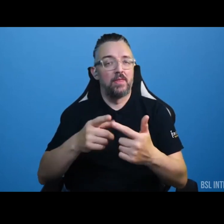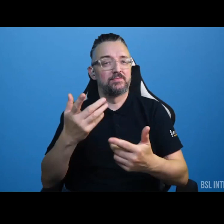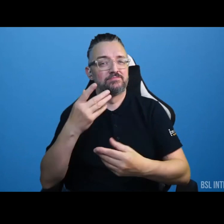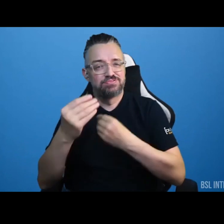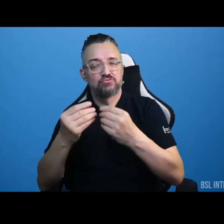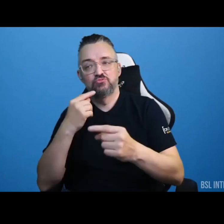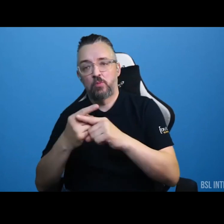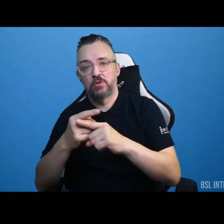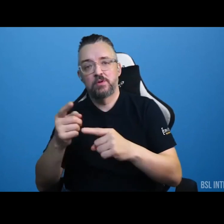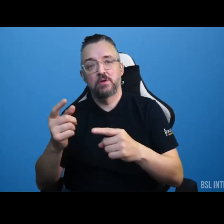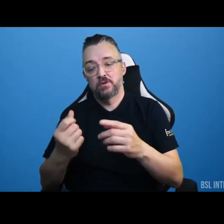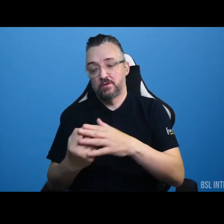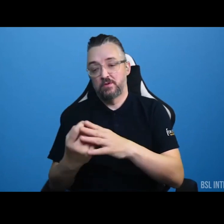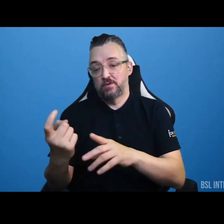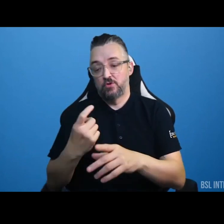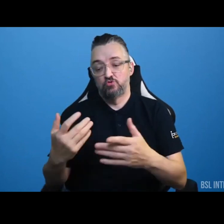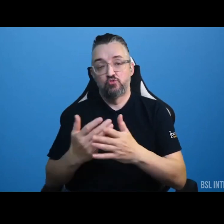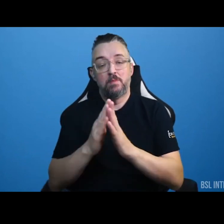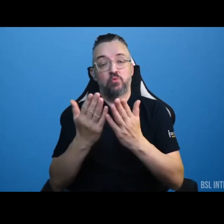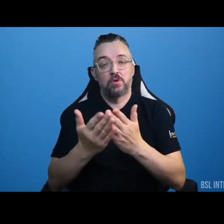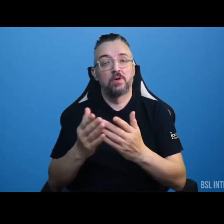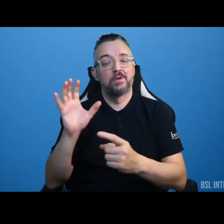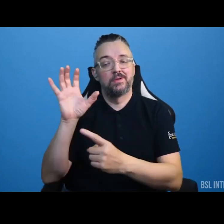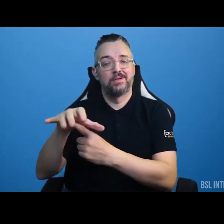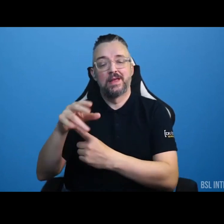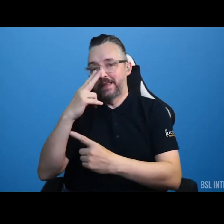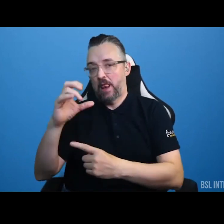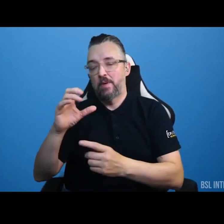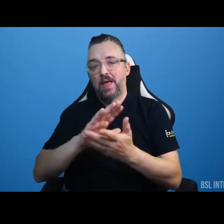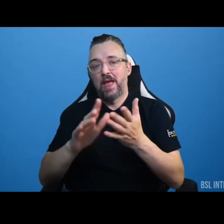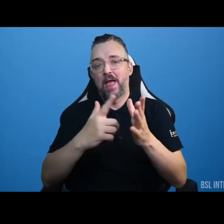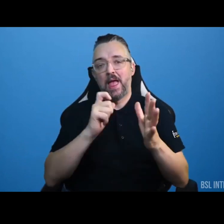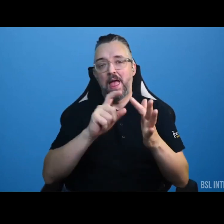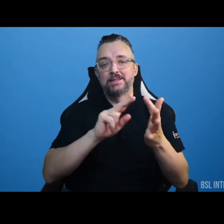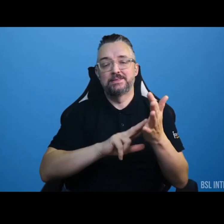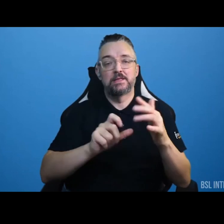of the upcoming new book "Hacienda Landscapes" ahead of its release in the winter,